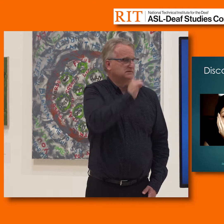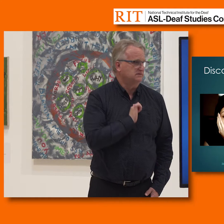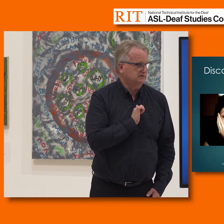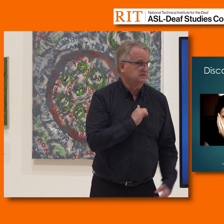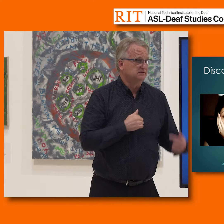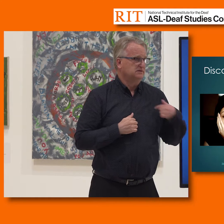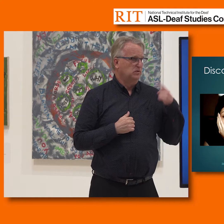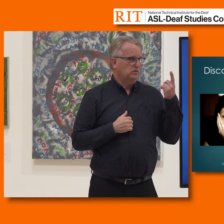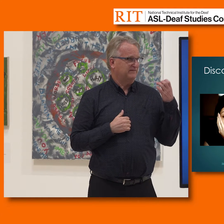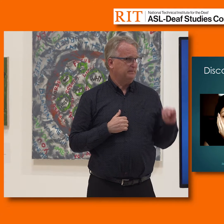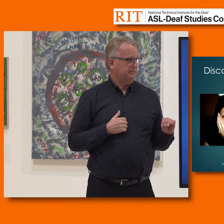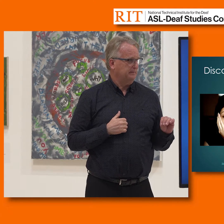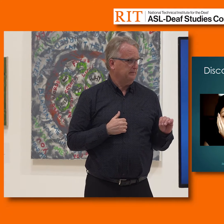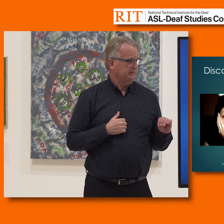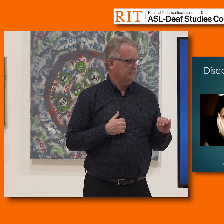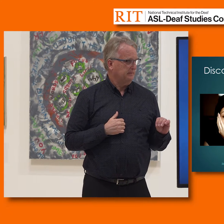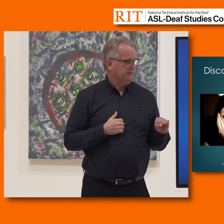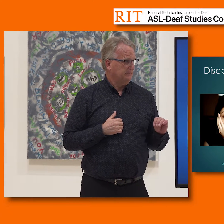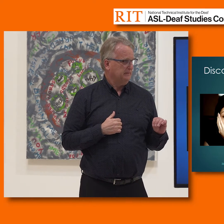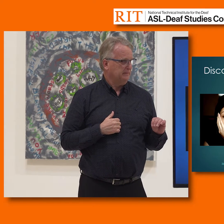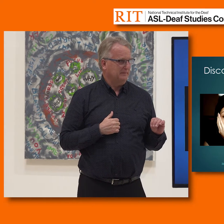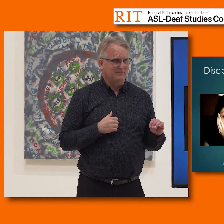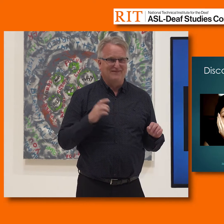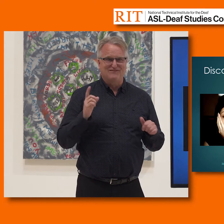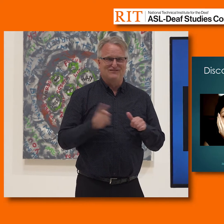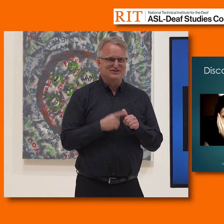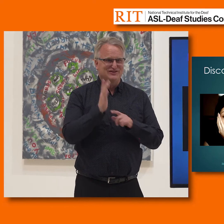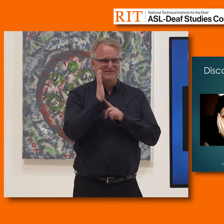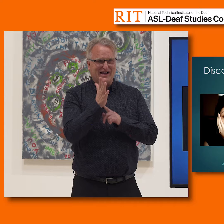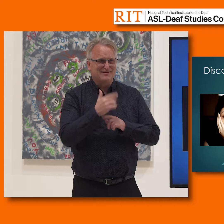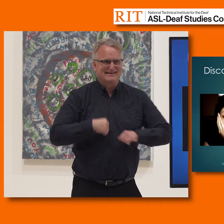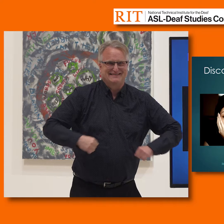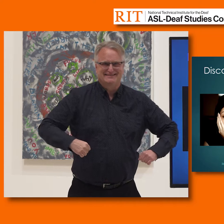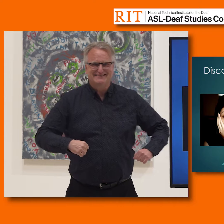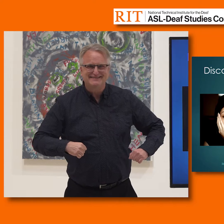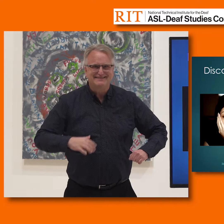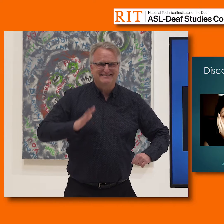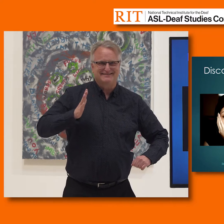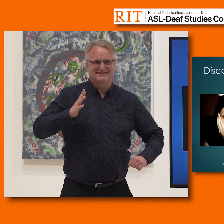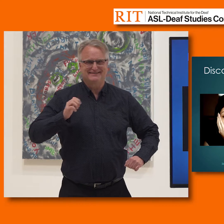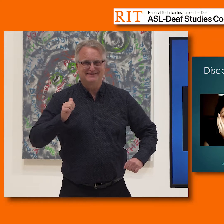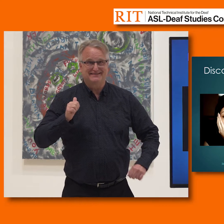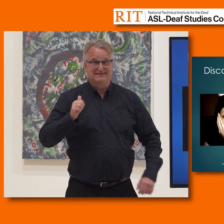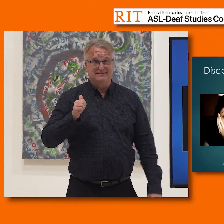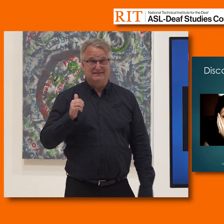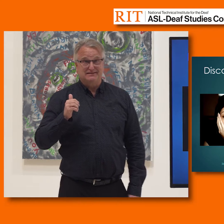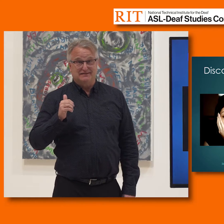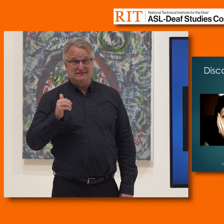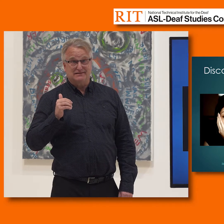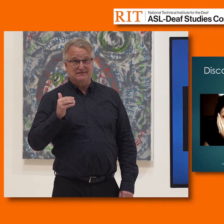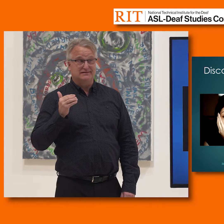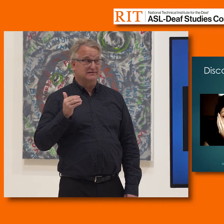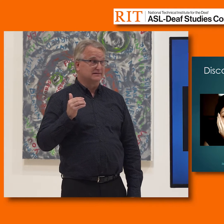You've had to endure interpreted situations? It's been difficult, right? You're ready to go for the first 5 minutes, and after that,